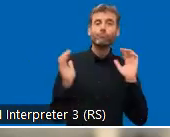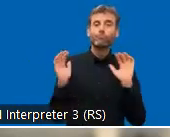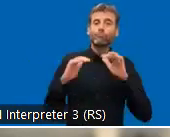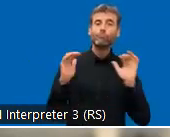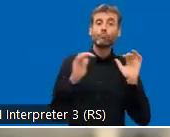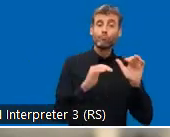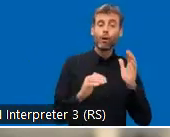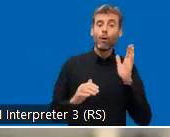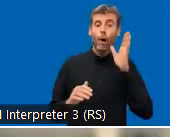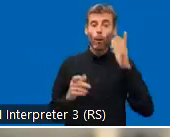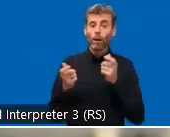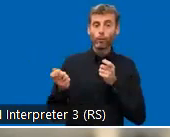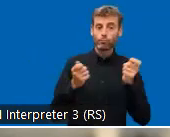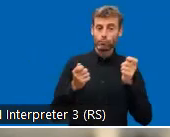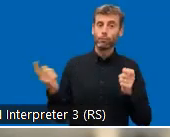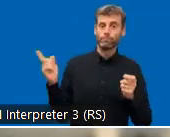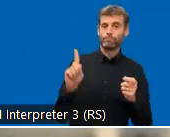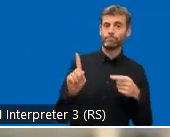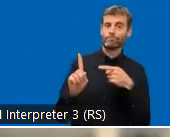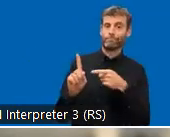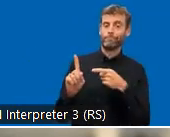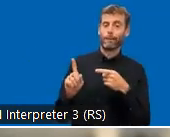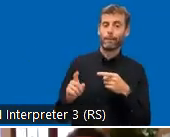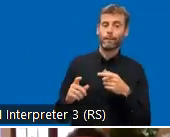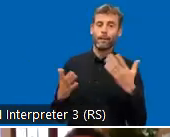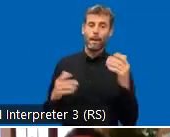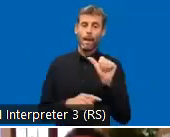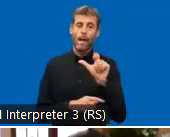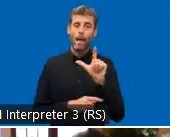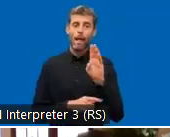One the things that Susanna and team have worked on over the last,